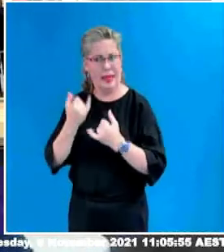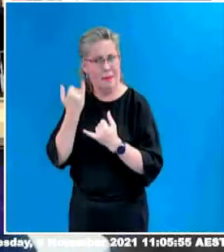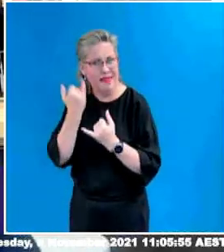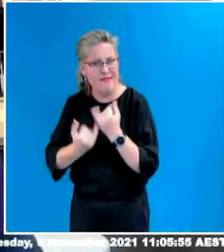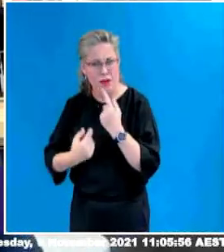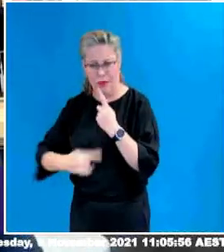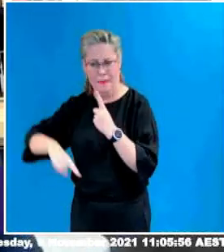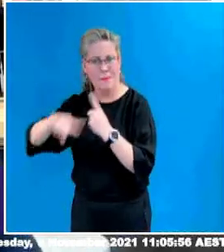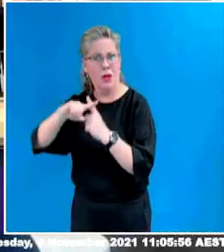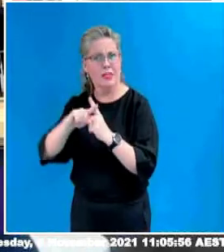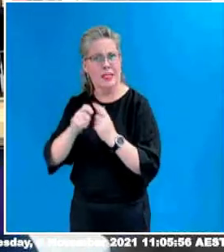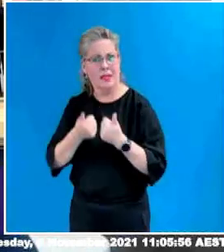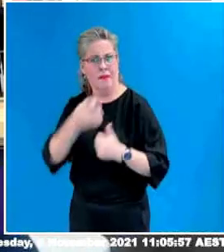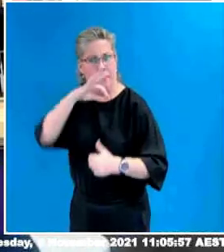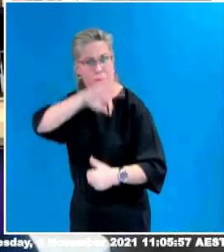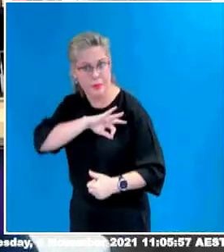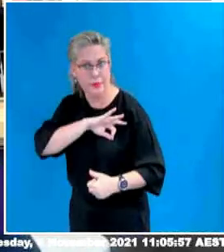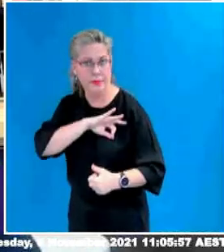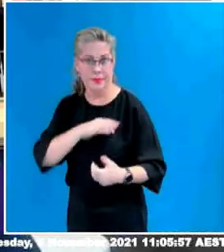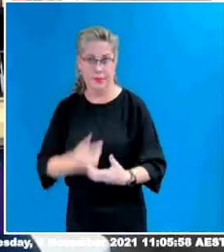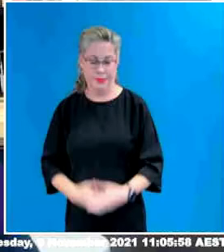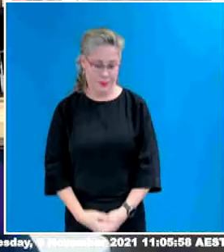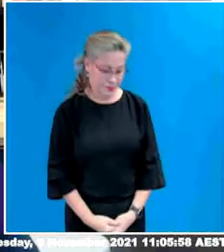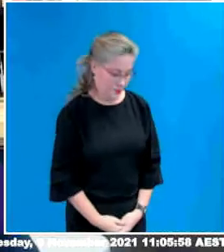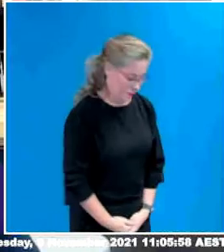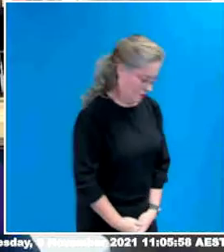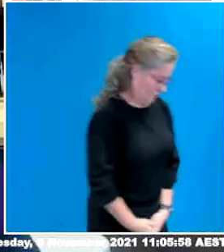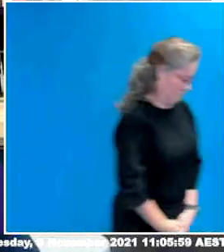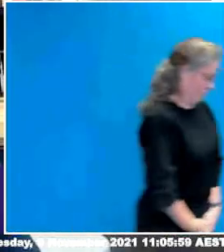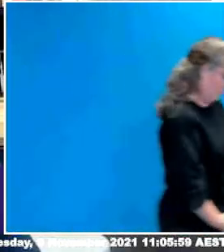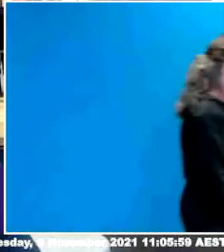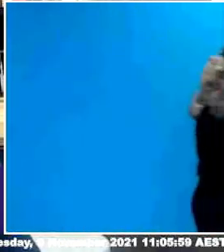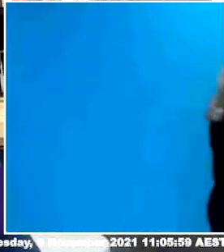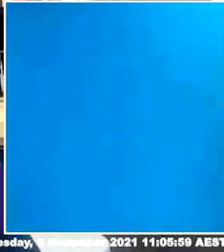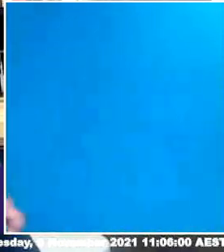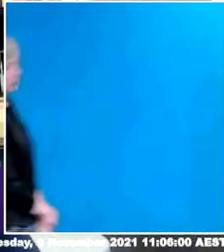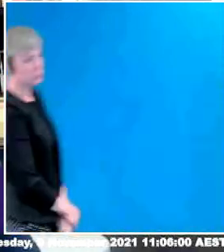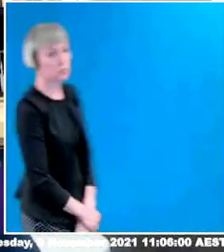corporations but it could apply to all levels of business, including quite